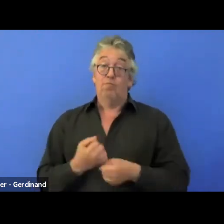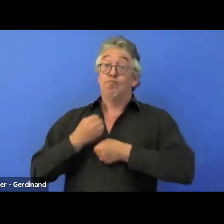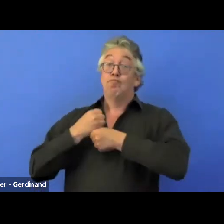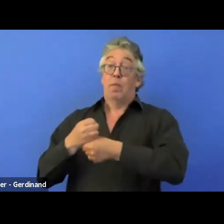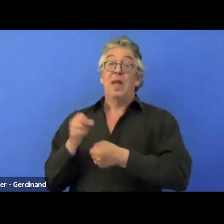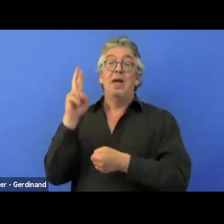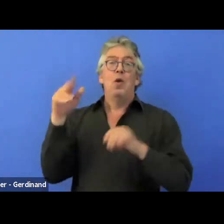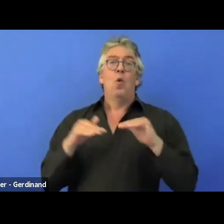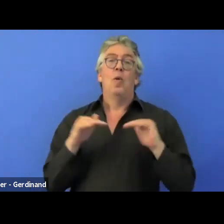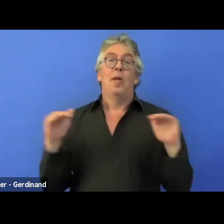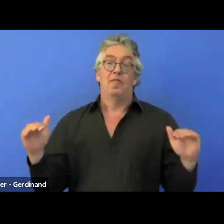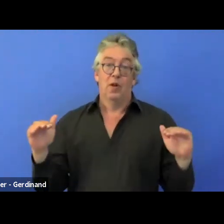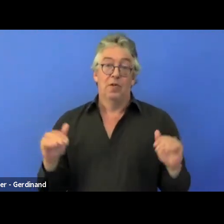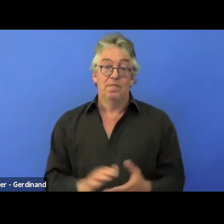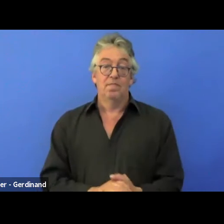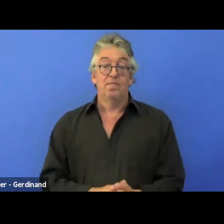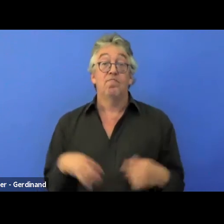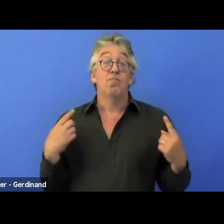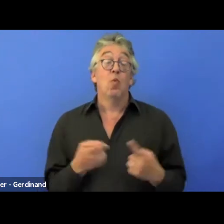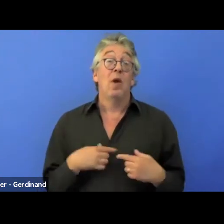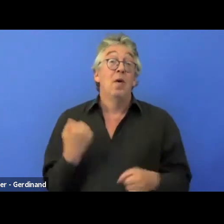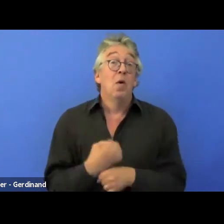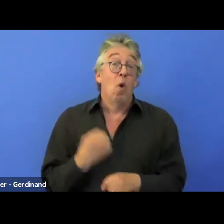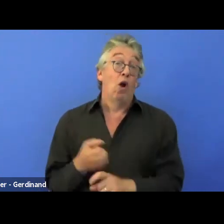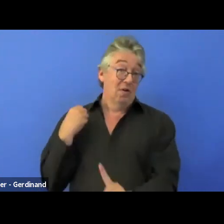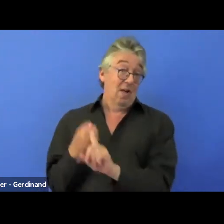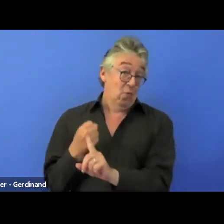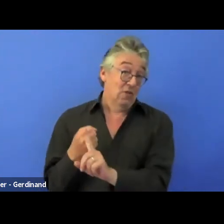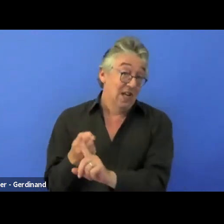We, as an advocacy organisation, we push and encourage